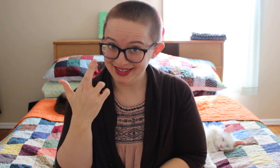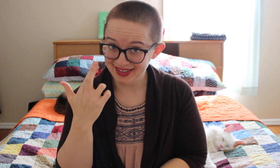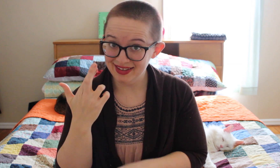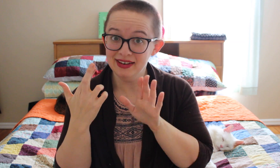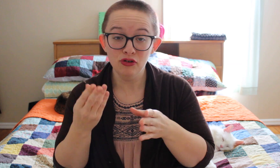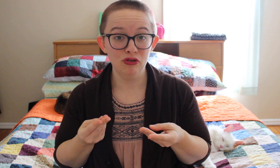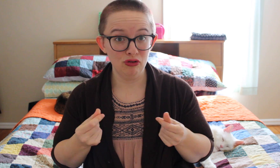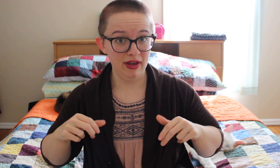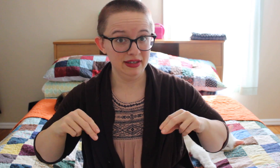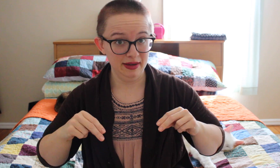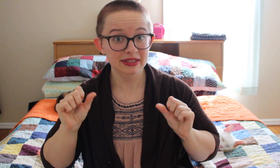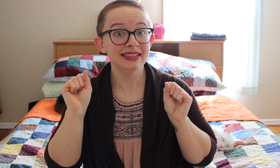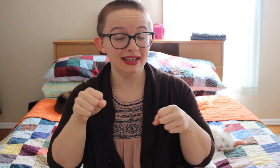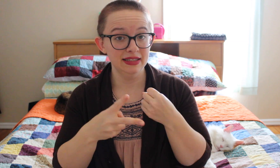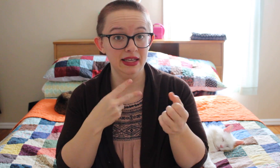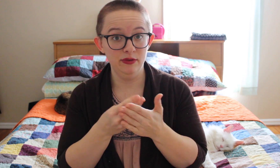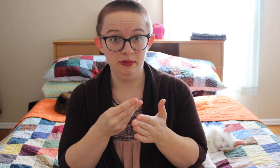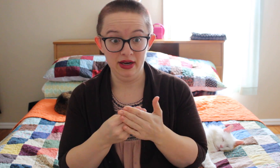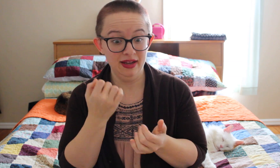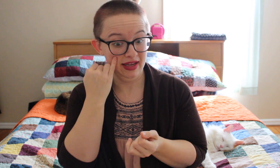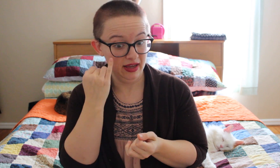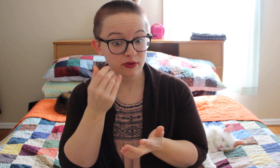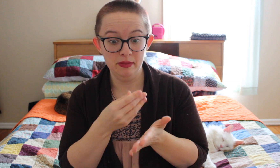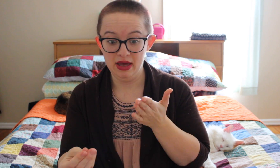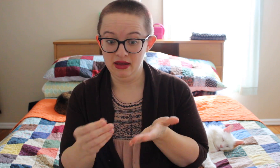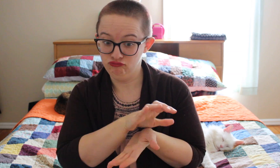and the reason is cloth diapers can save you money